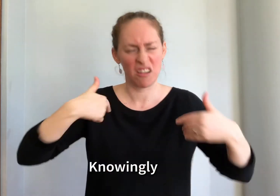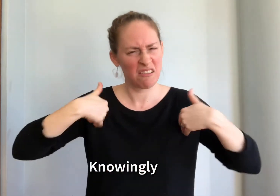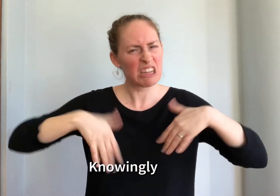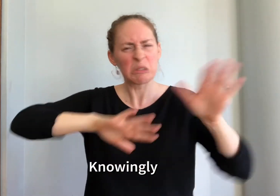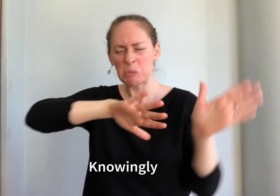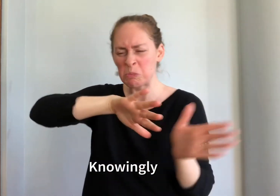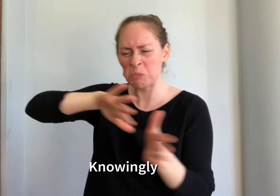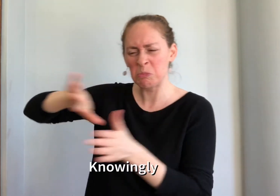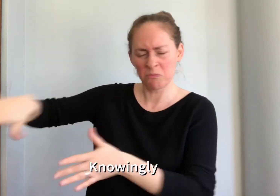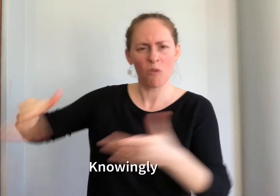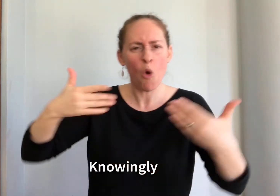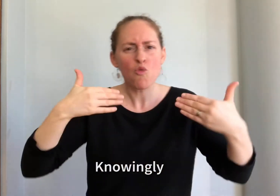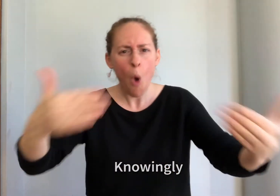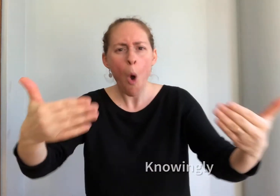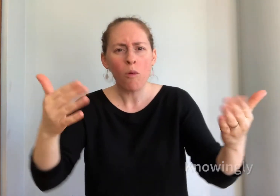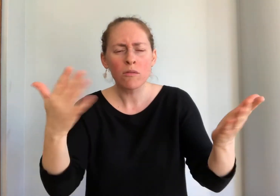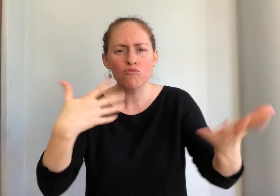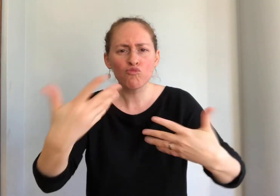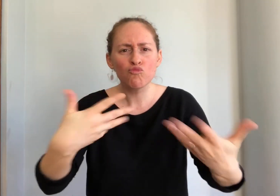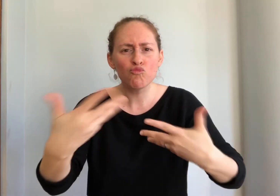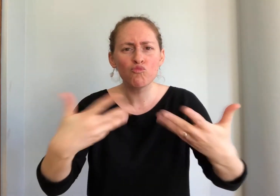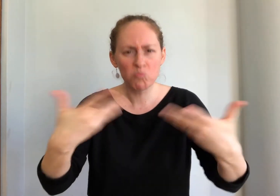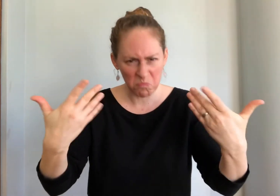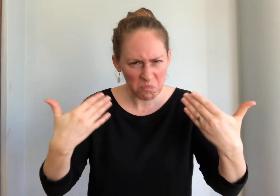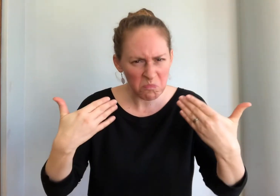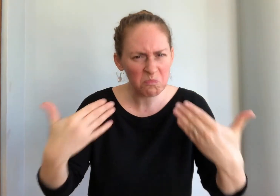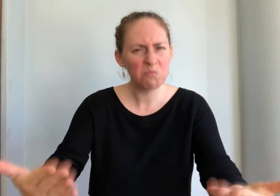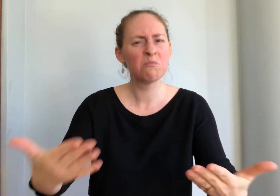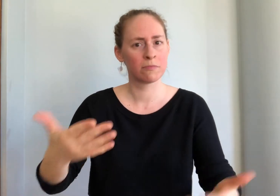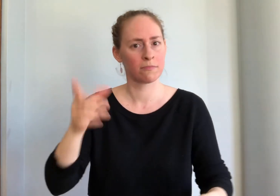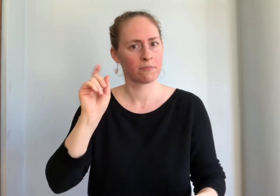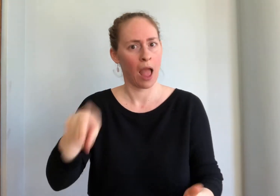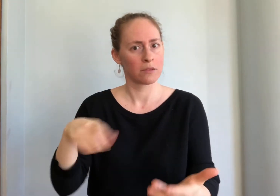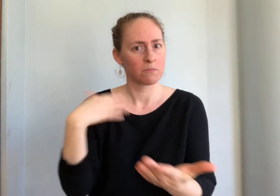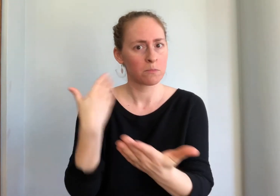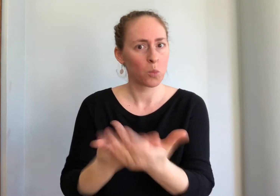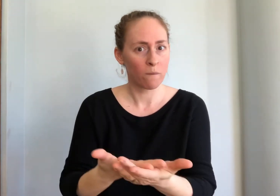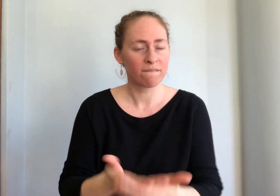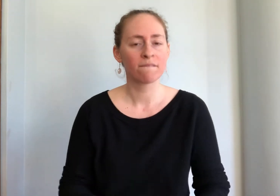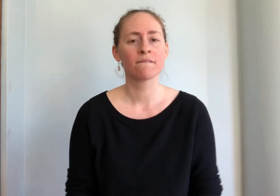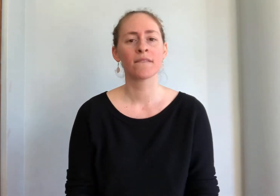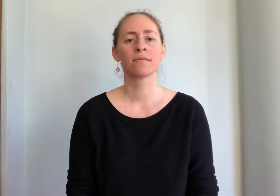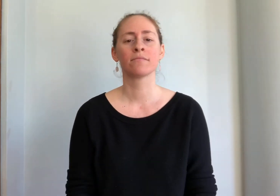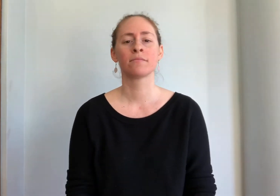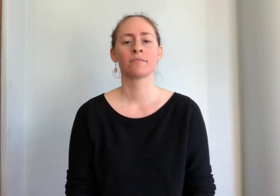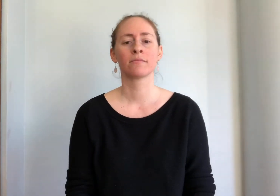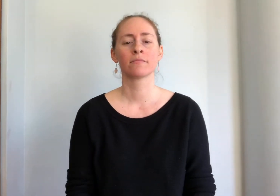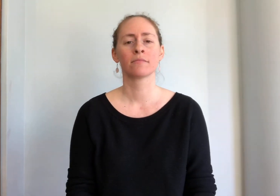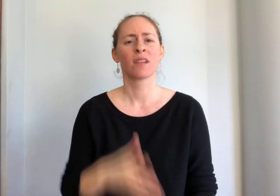and knowingly put them aside to participate in the interrogation. This must be proved.